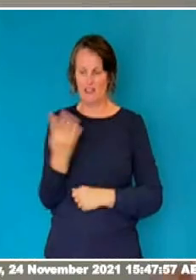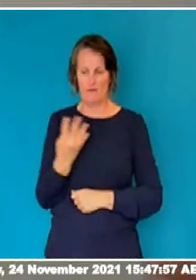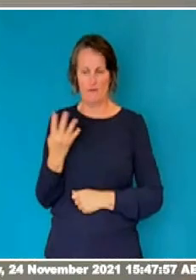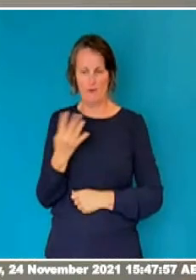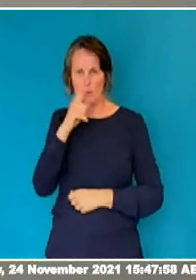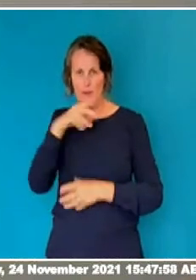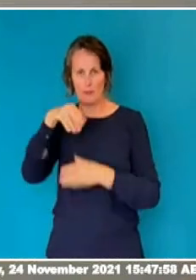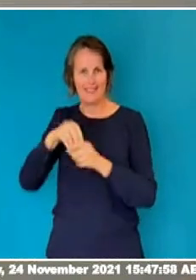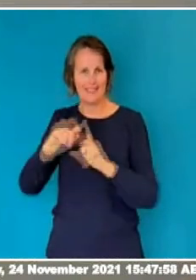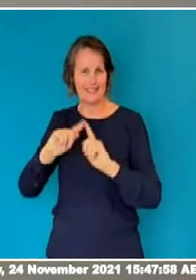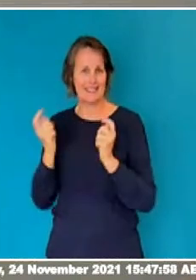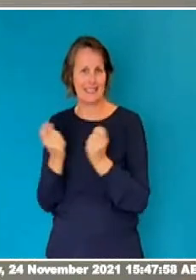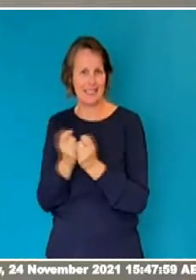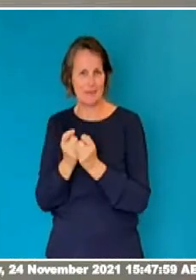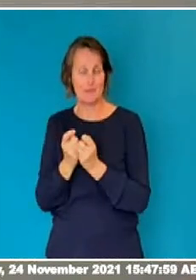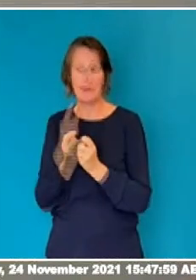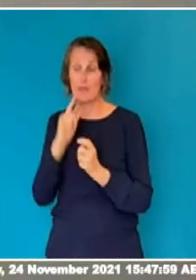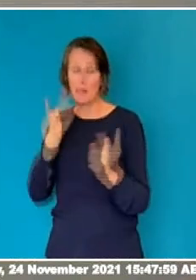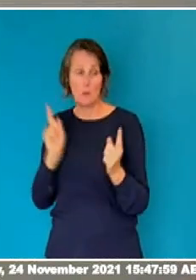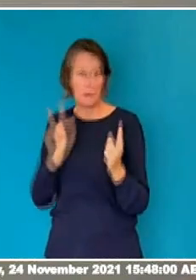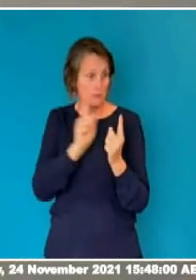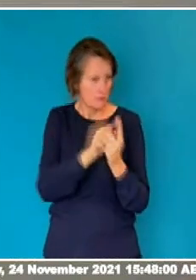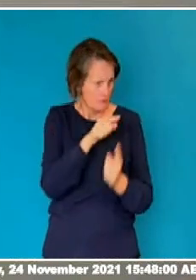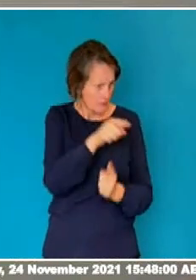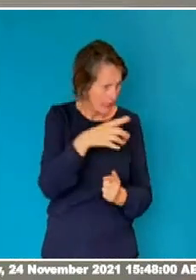work very closely with those that --- should they require adjustments.